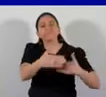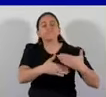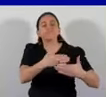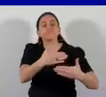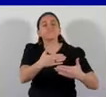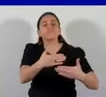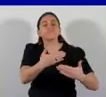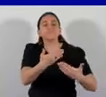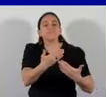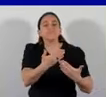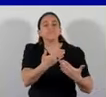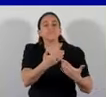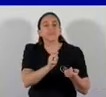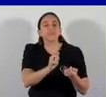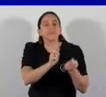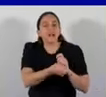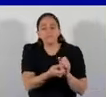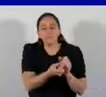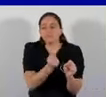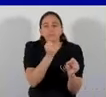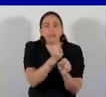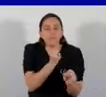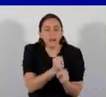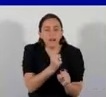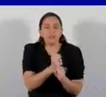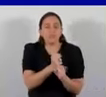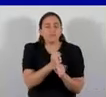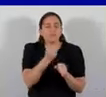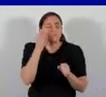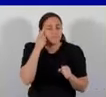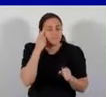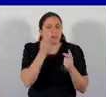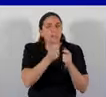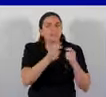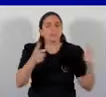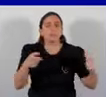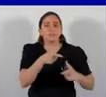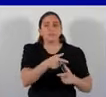The work in terms of growth then is revived in the mid-minus thirties